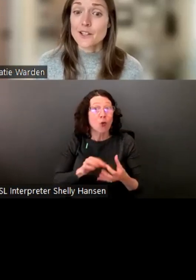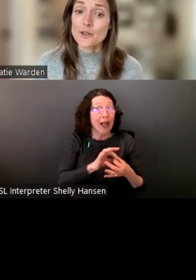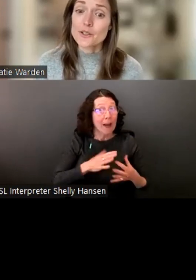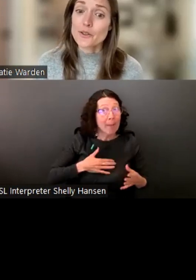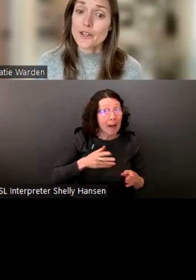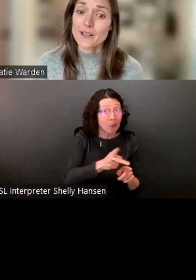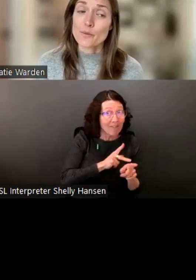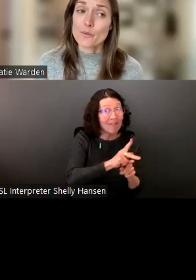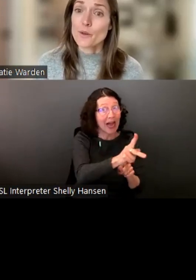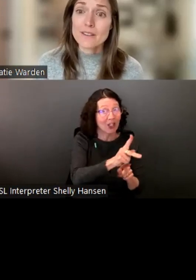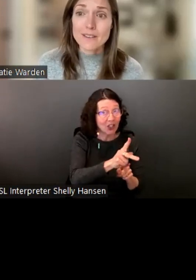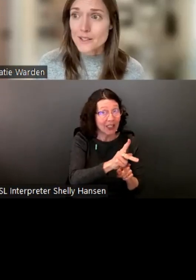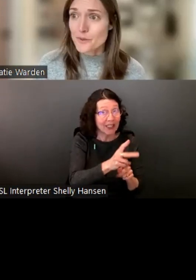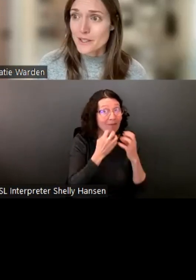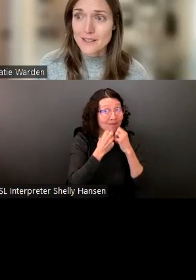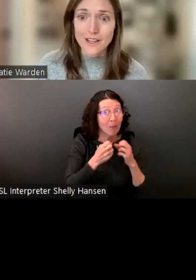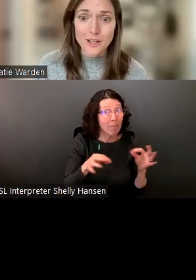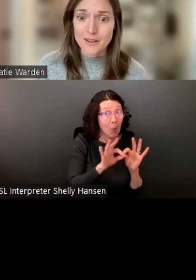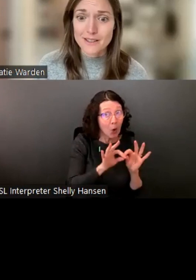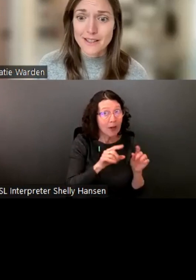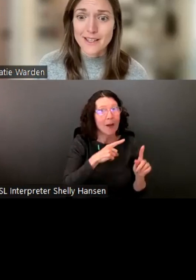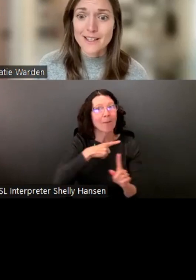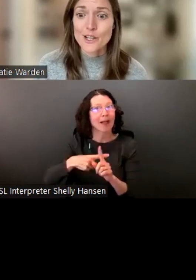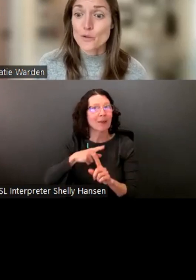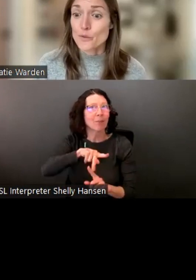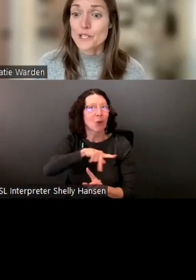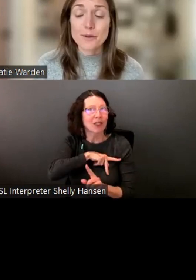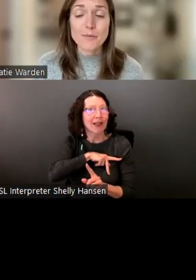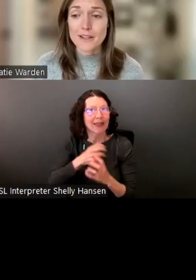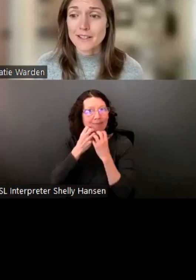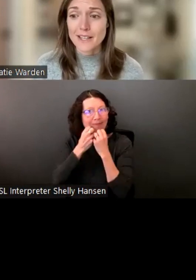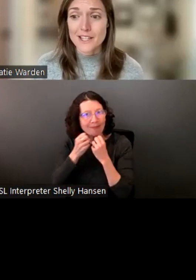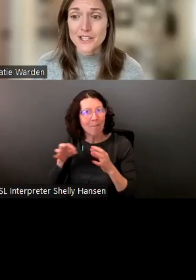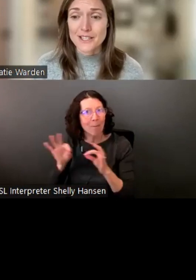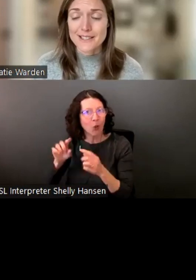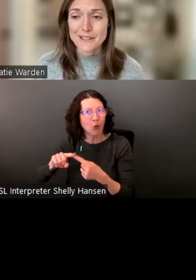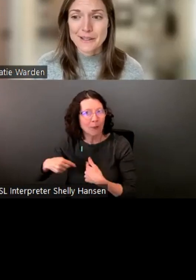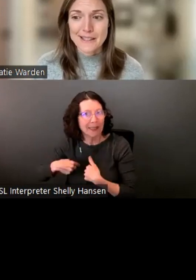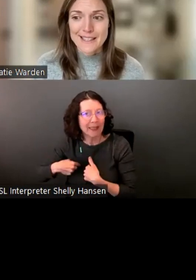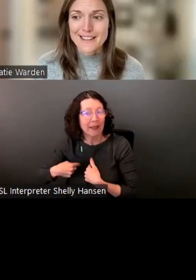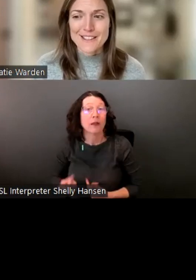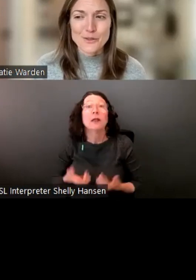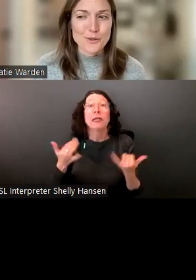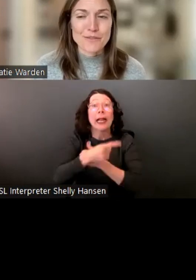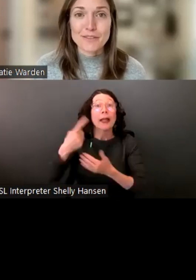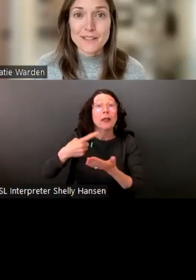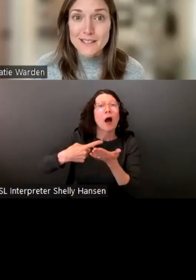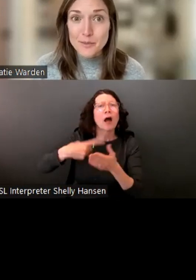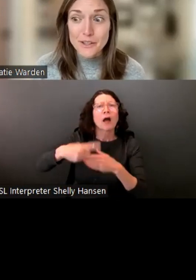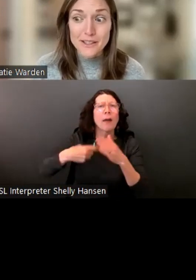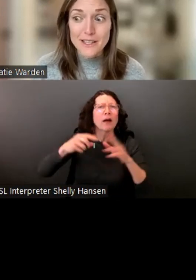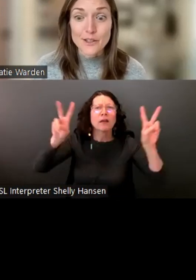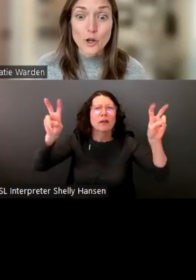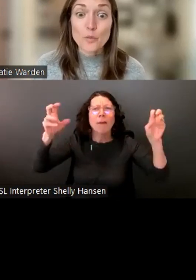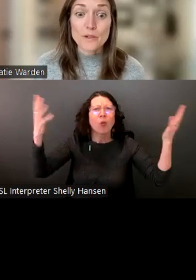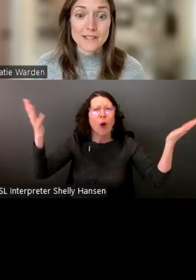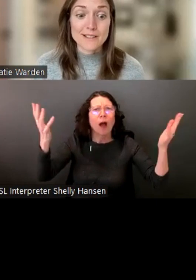And also that one of the things we're gonna talk about today, reasonable modifications, this sort of flexibility and openness